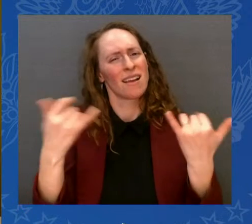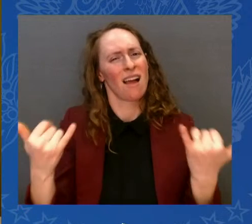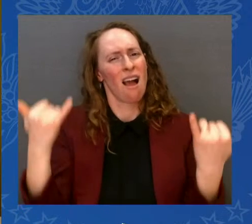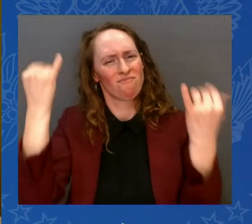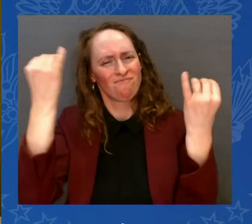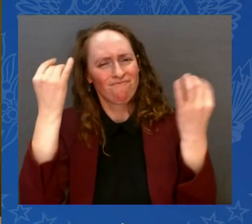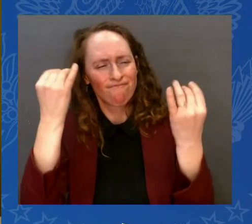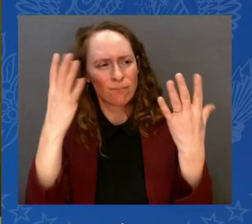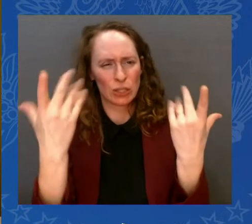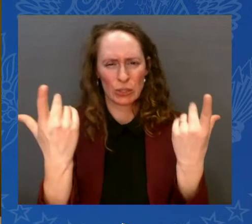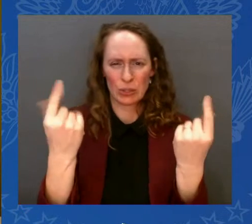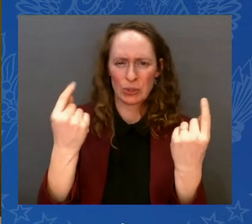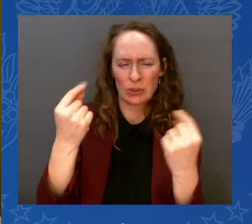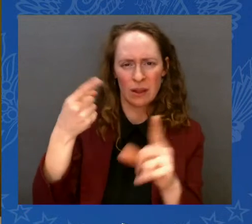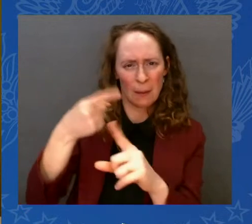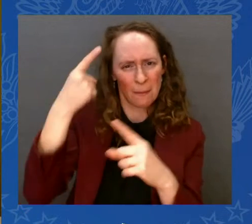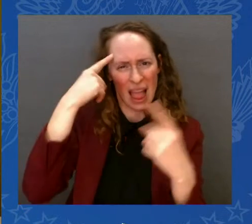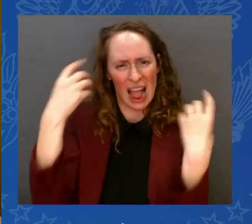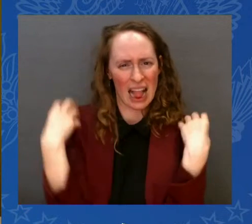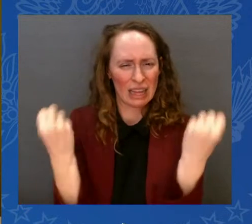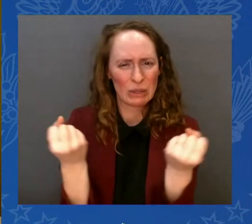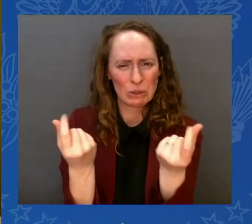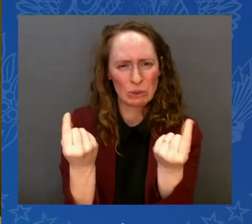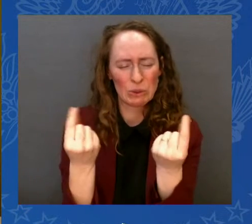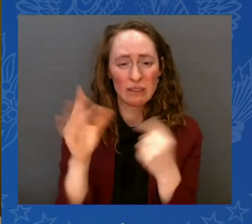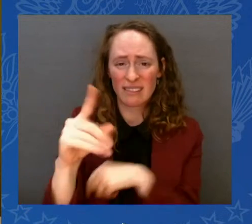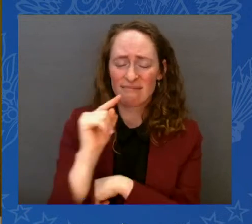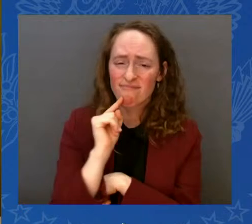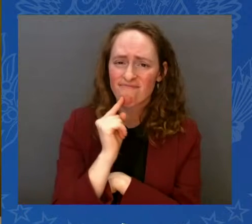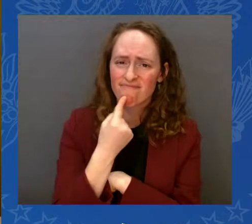so we took this Bipartisan Safer Communities Act